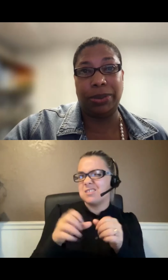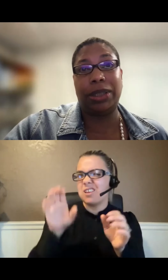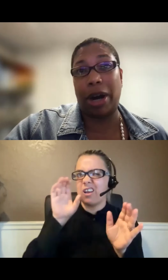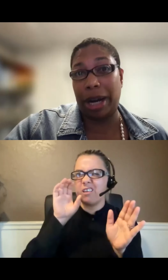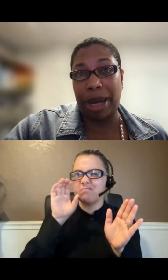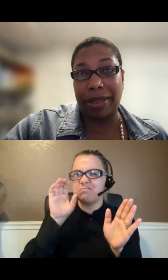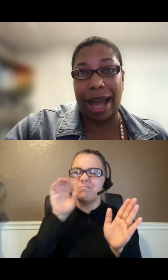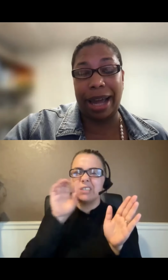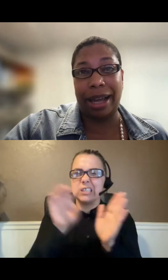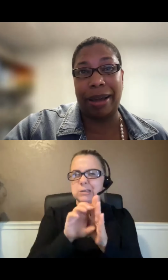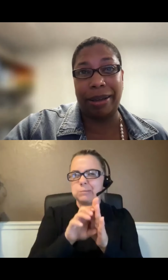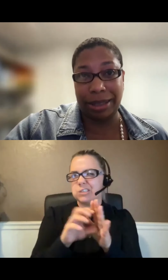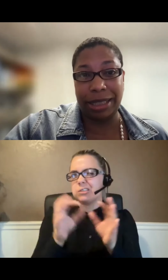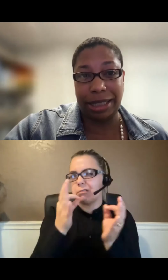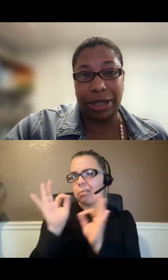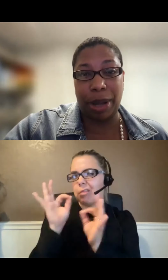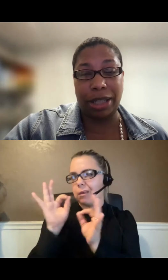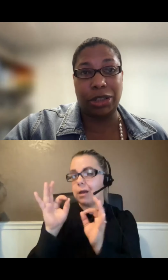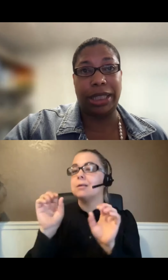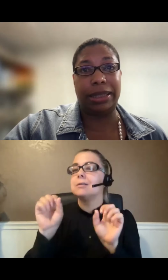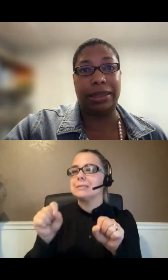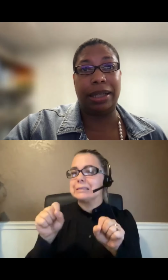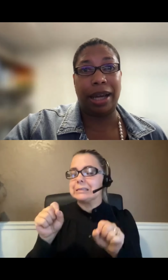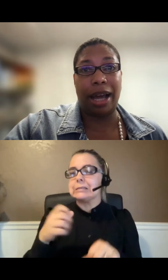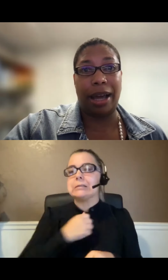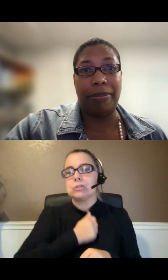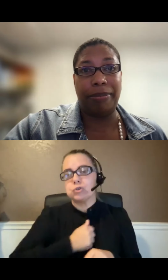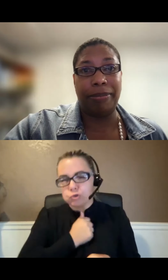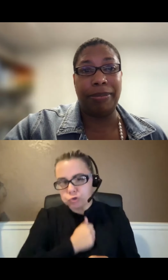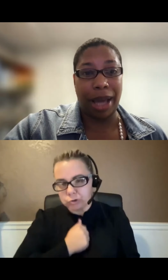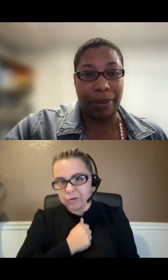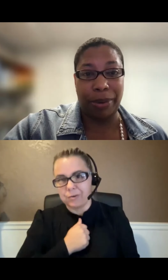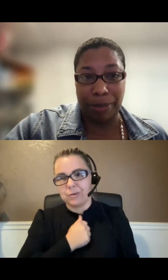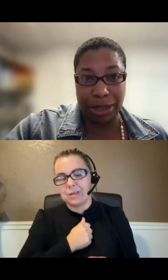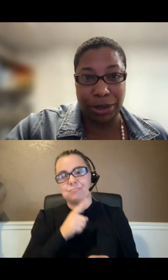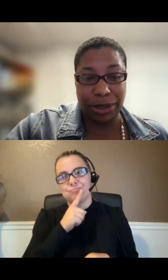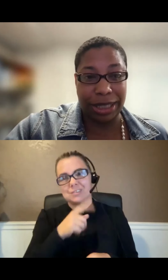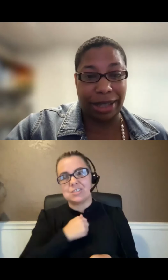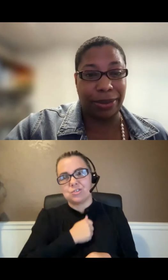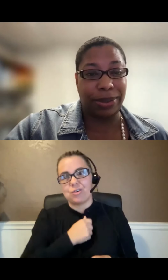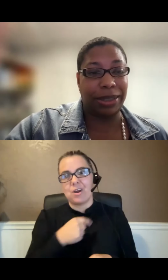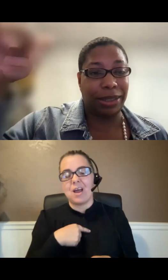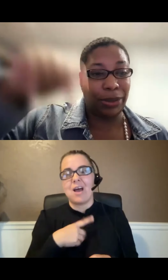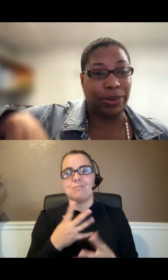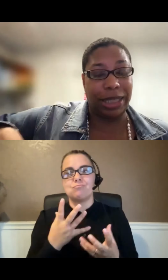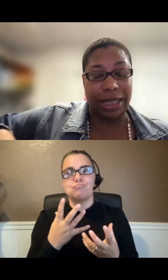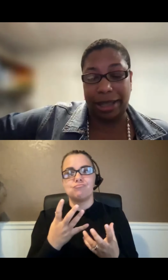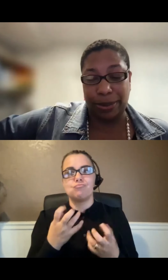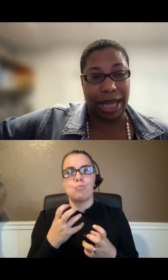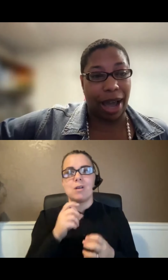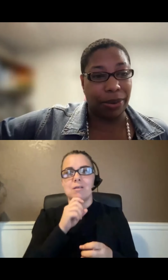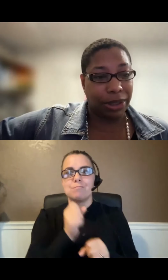My sincere apologies. I will make sure to take those out.